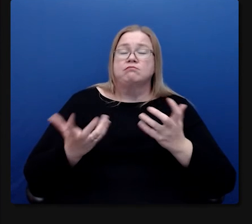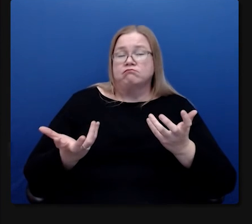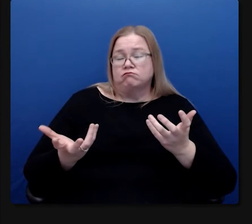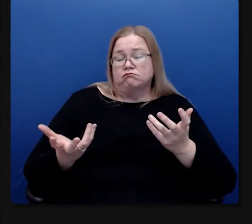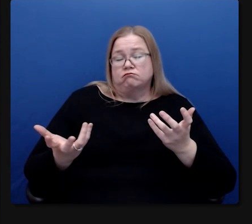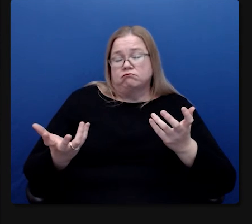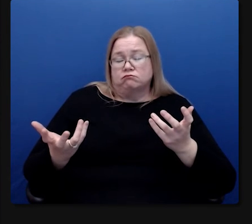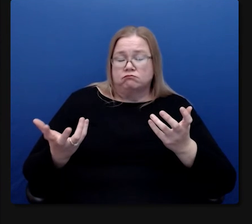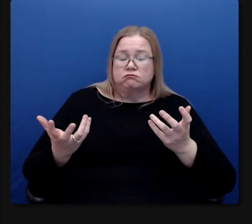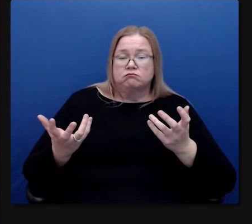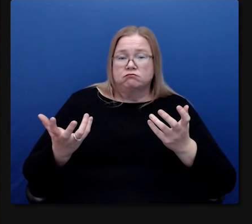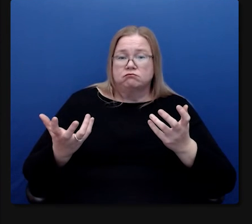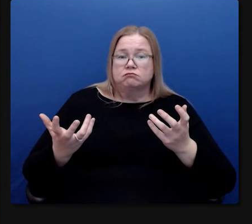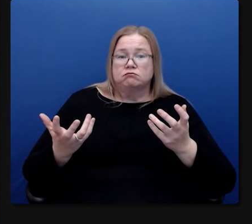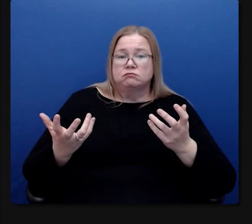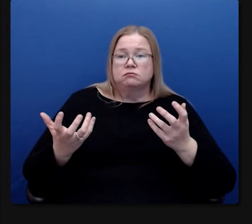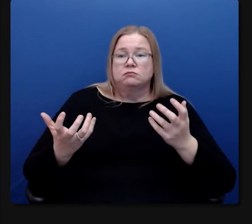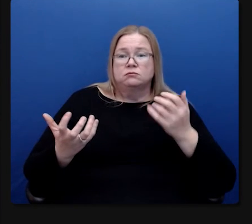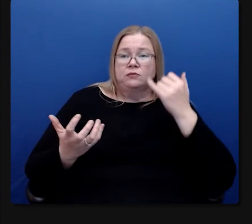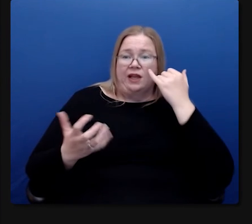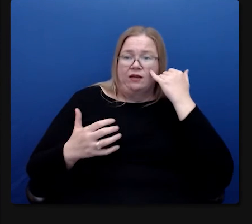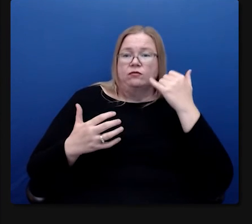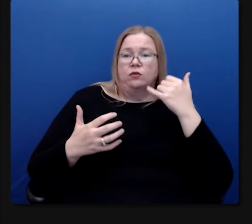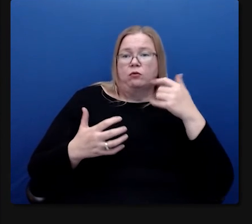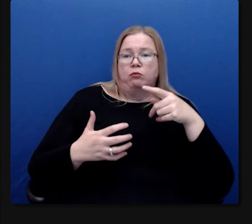if you're going to connect to a Perforce depot,